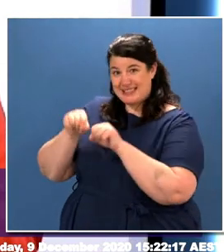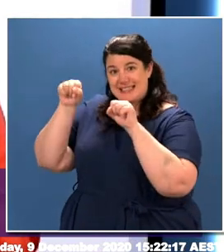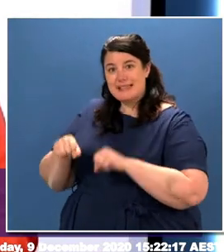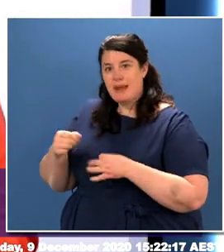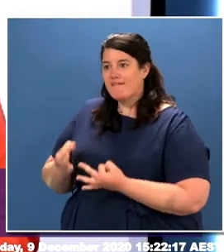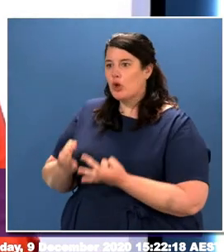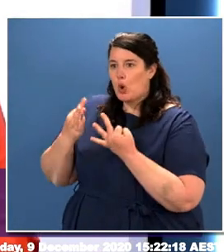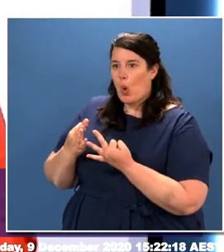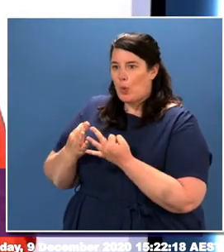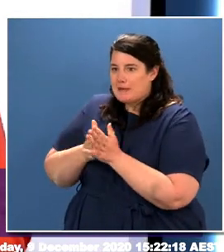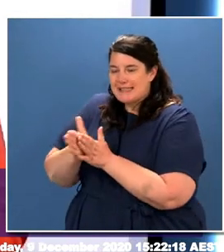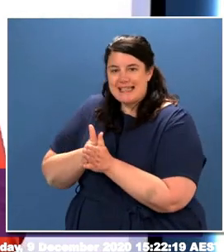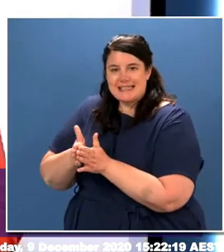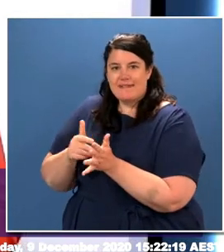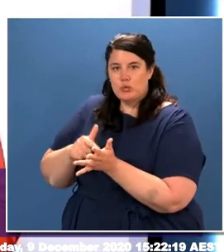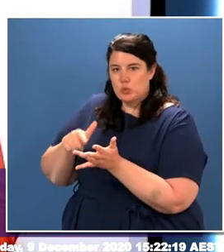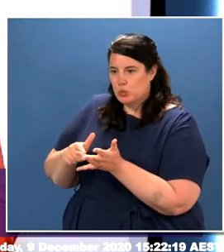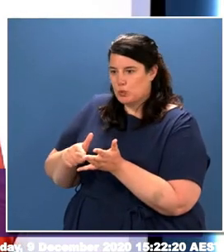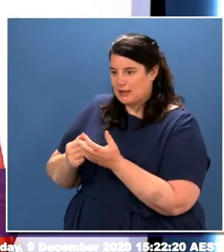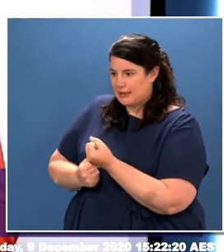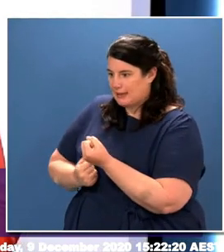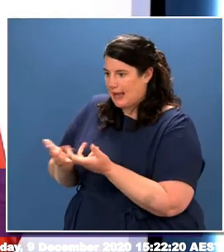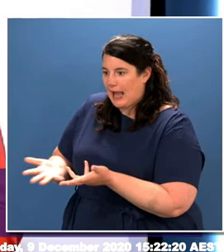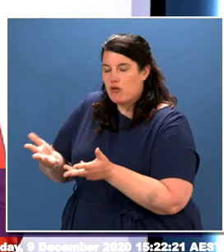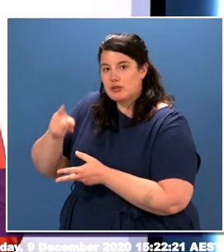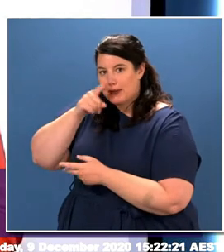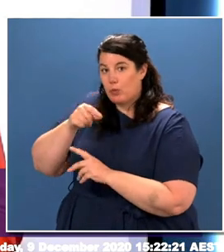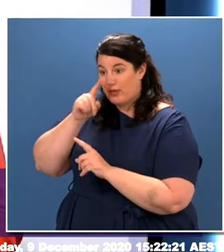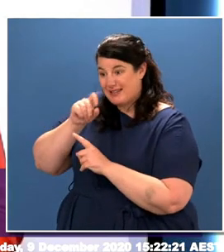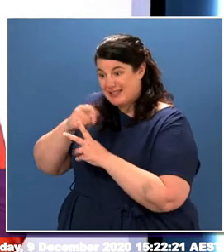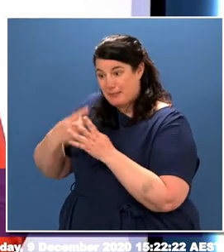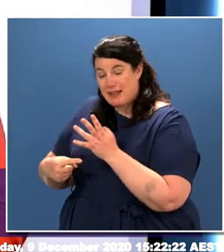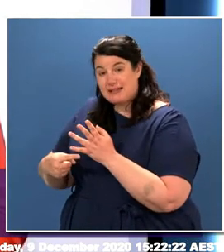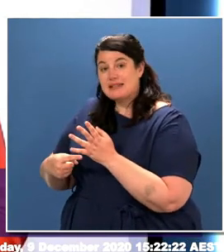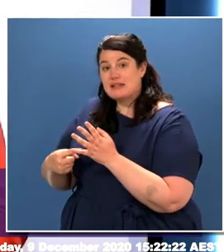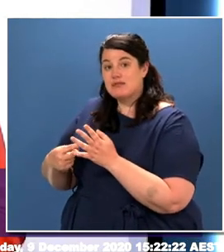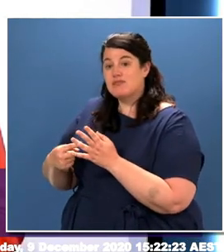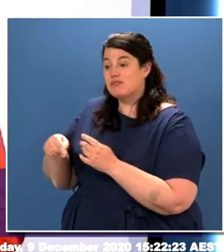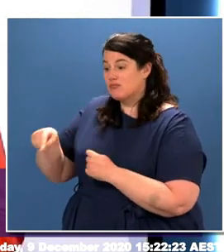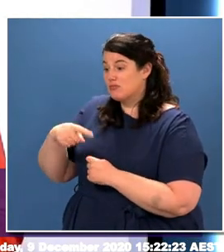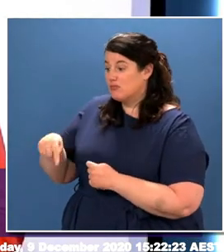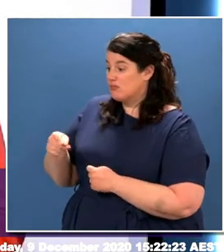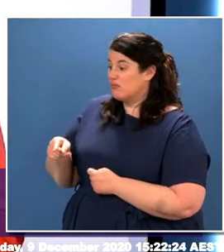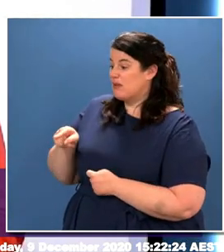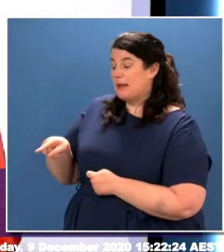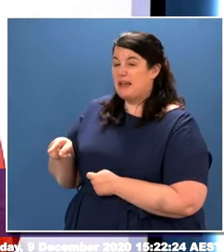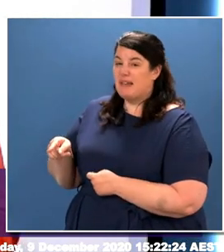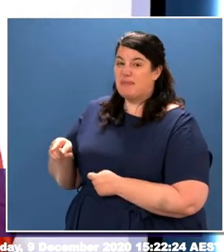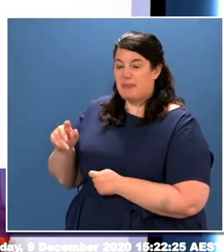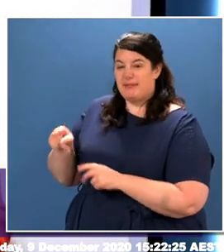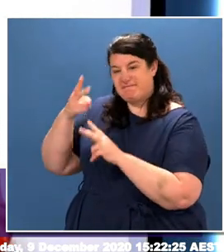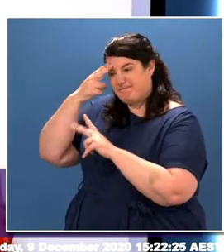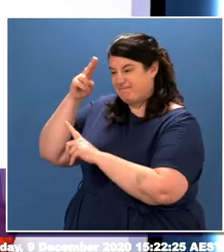to assisting people with disabilities who may present as difficult to find